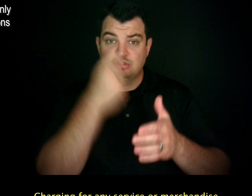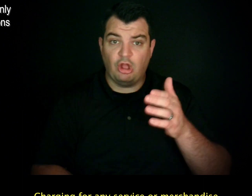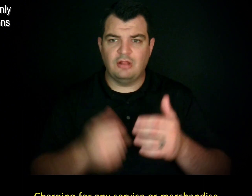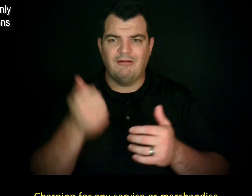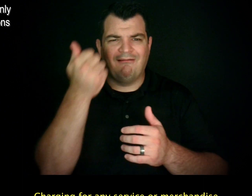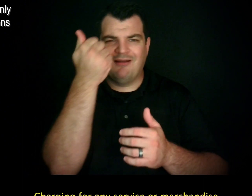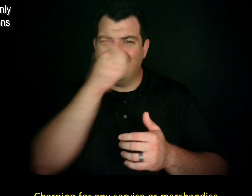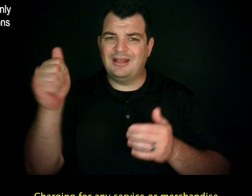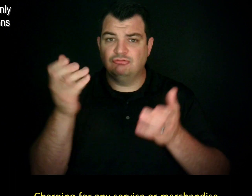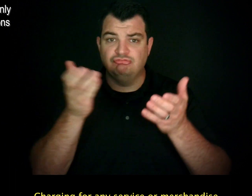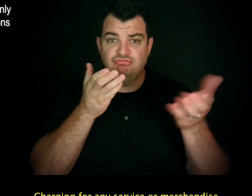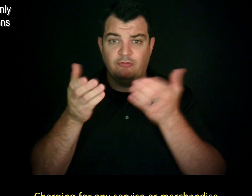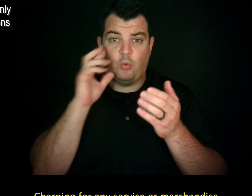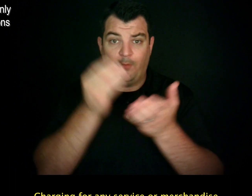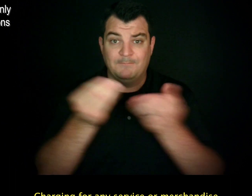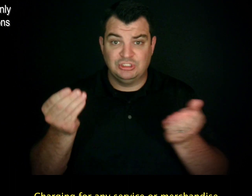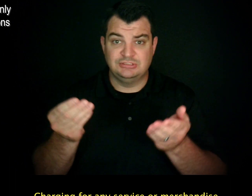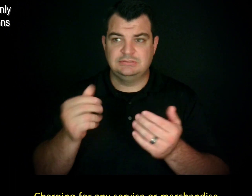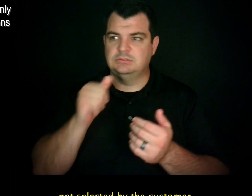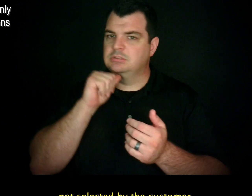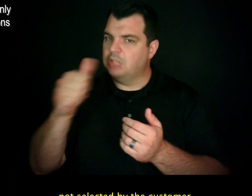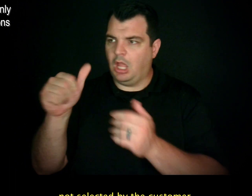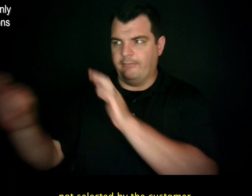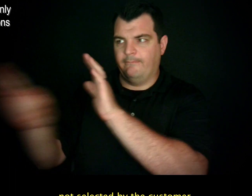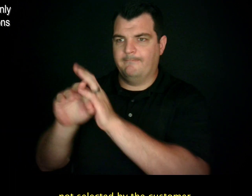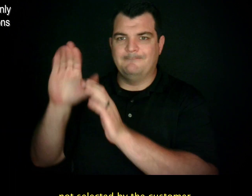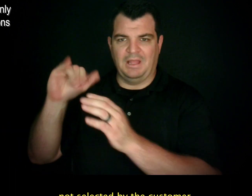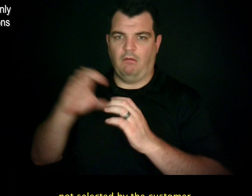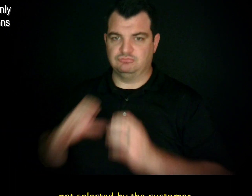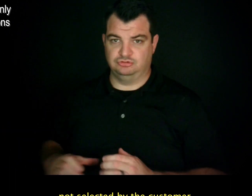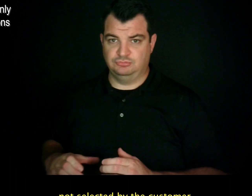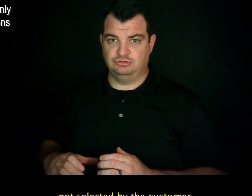Charging for any service or merchandise not selected by the customer.